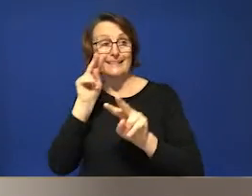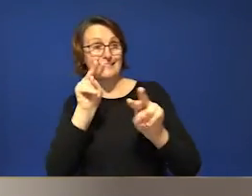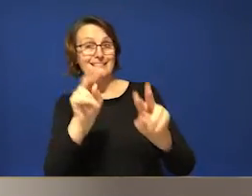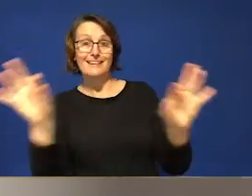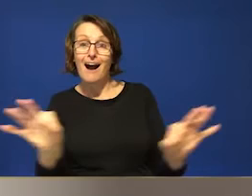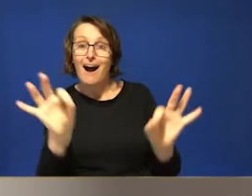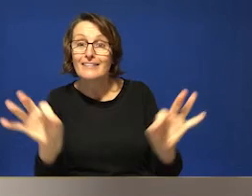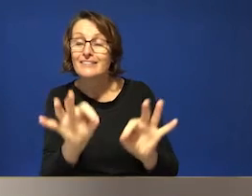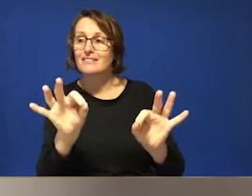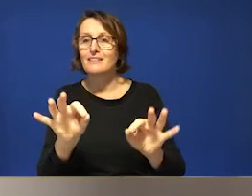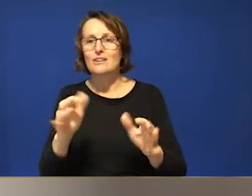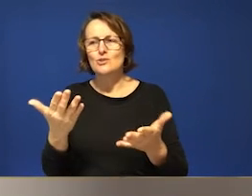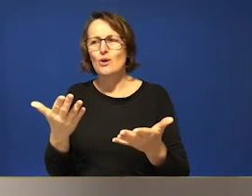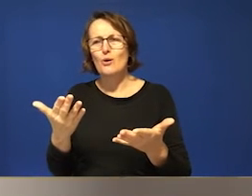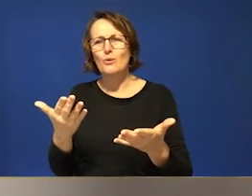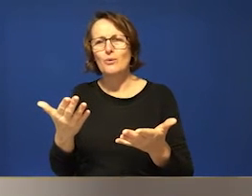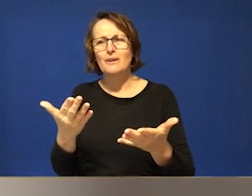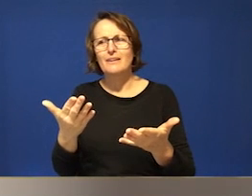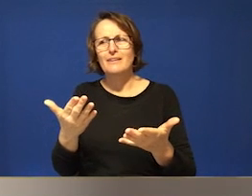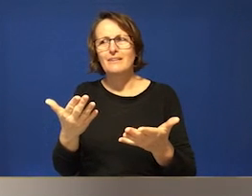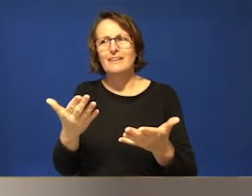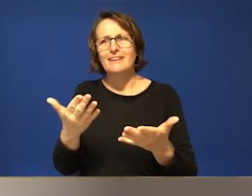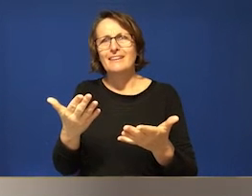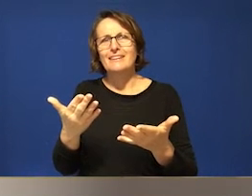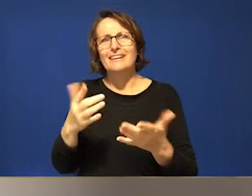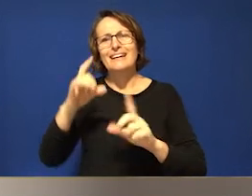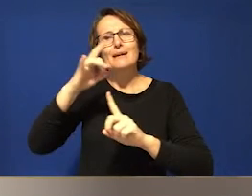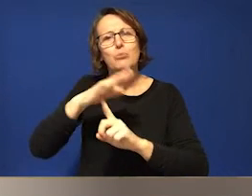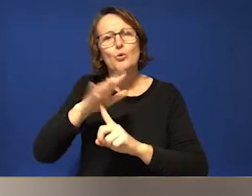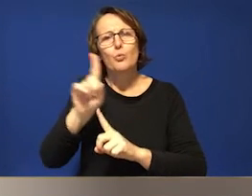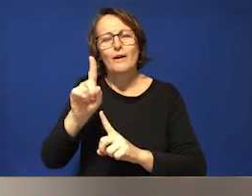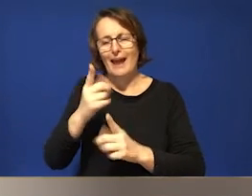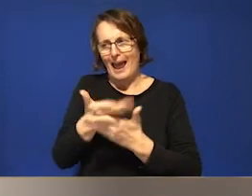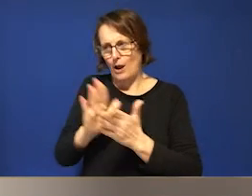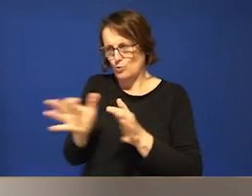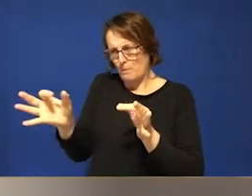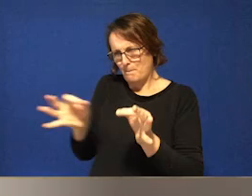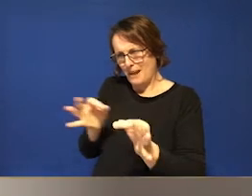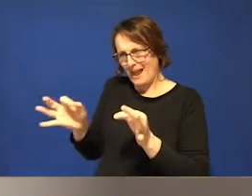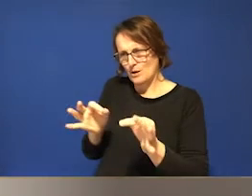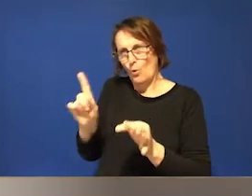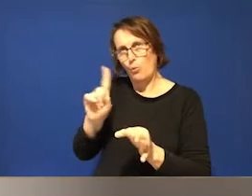You've always got the aspect of the garden. And so it's a very subtle thing, but it's all about, I guess, the kind of thinking that goes into,